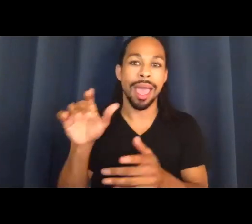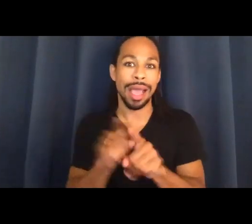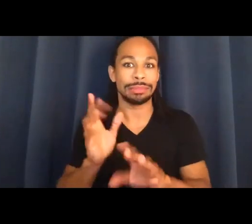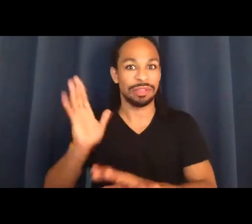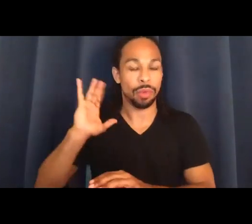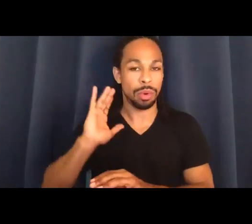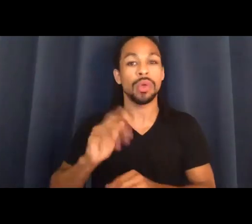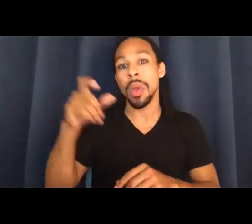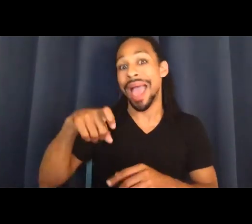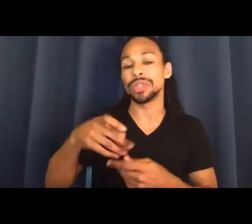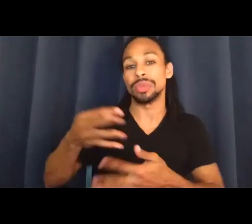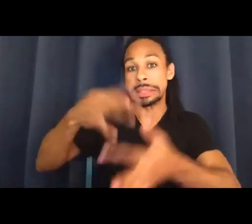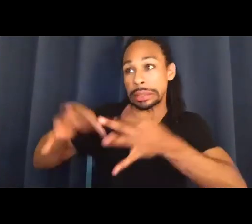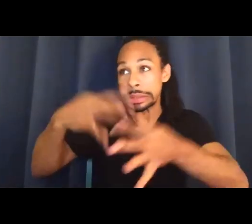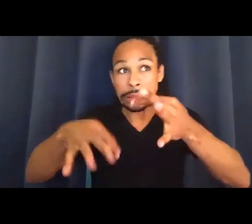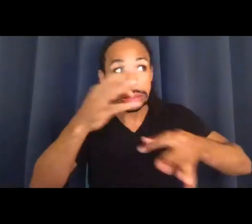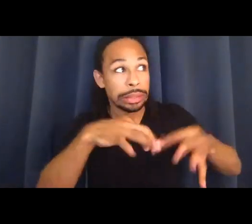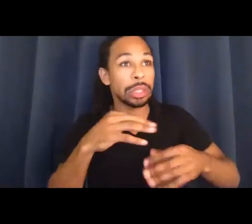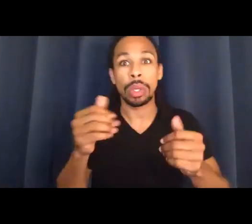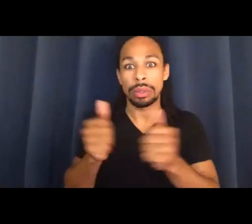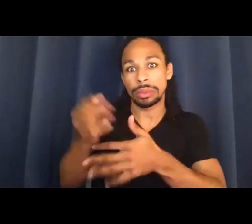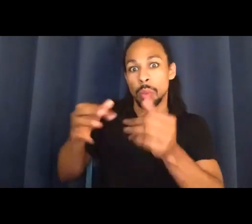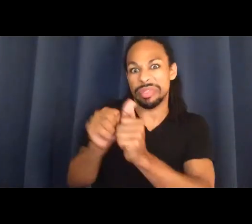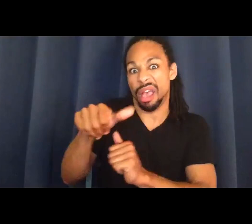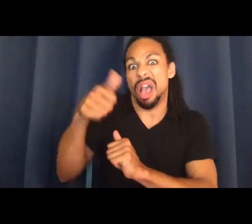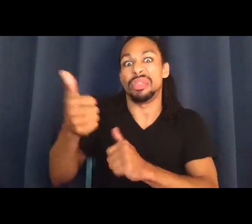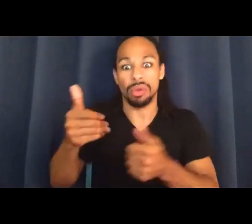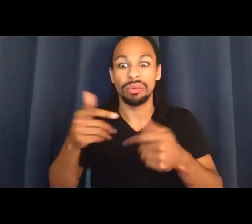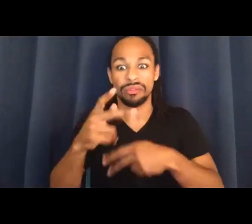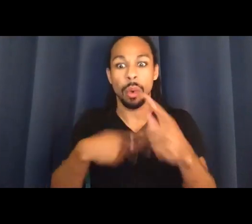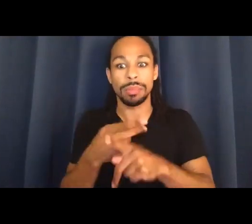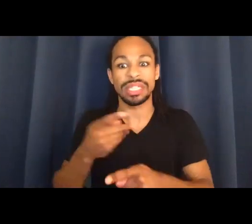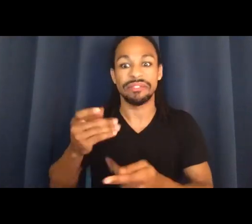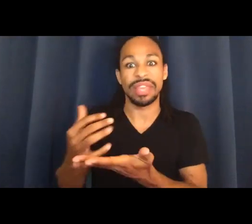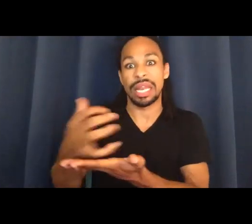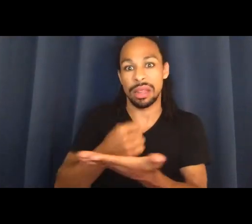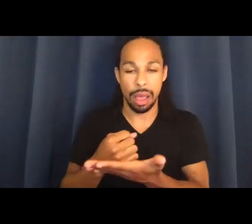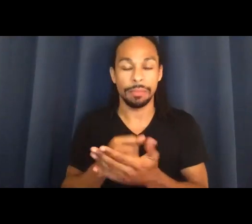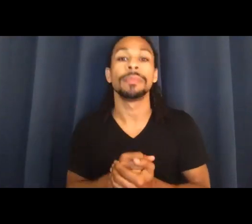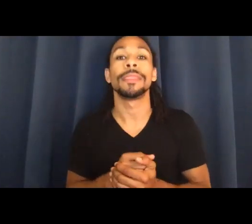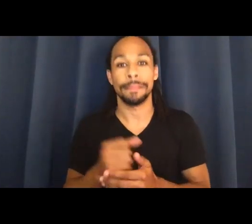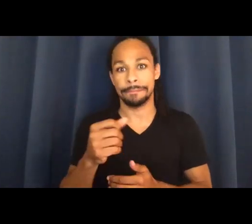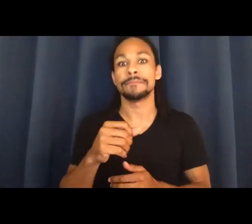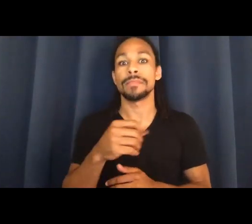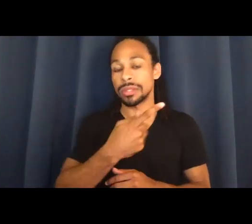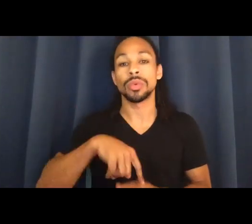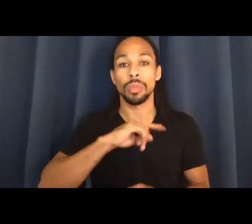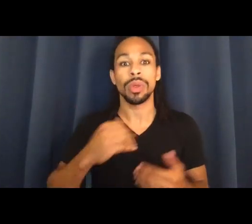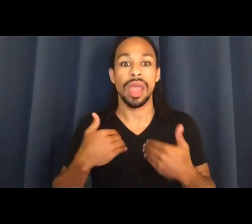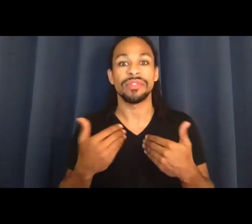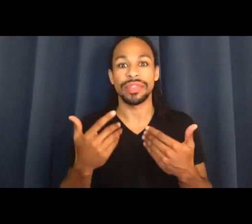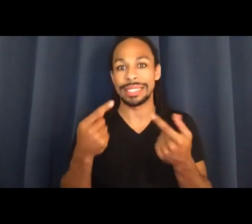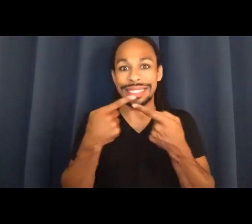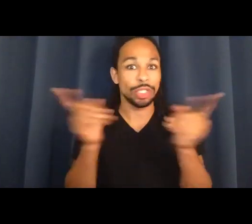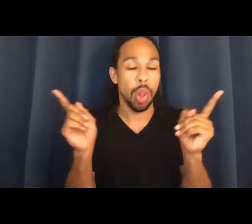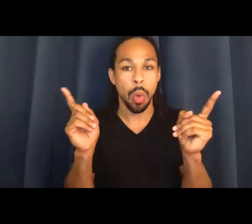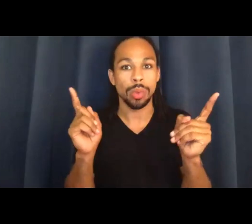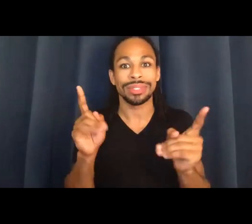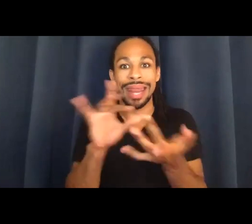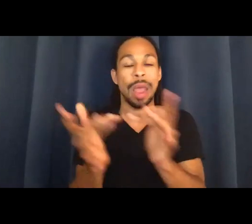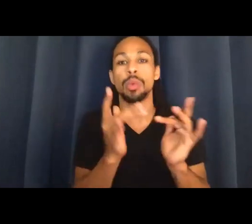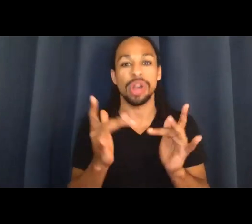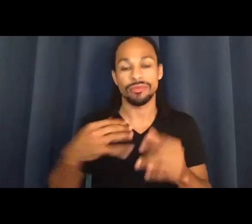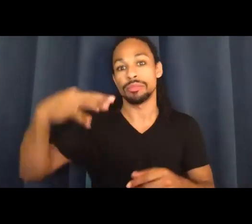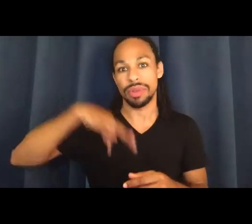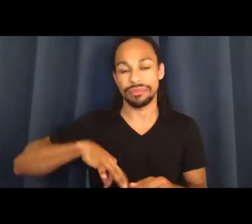And additionally, from my own experiences as an artist, it seems that the touring circuit itself is a closed network of privileged relationships. Many have also reflected that